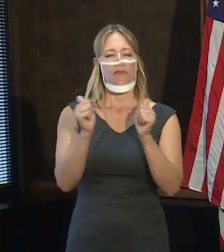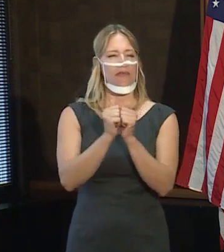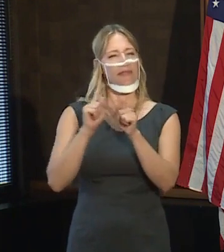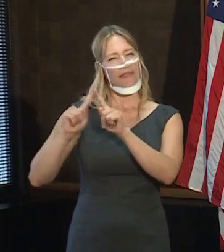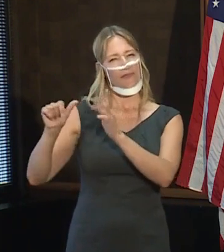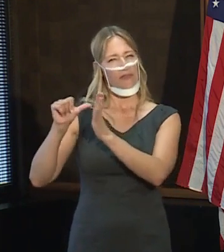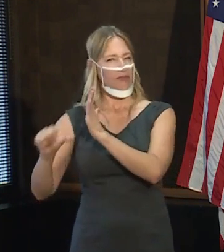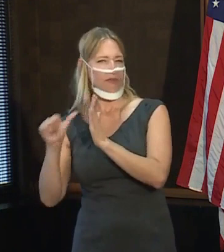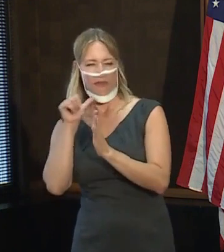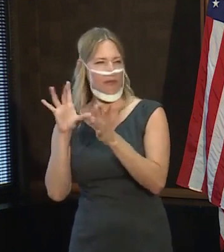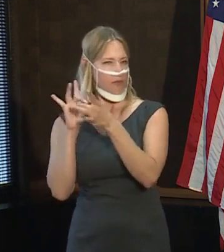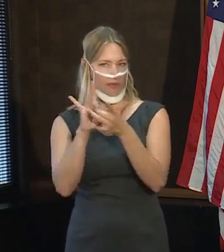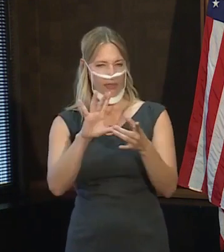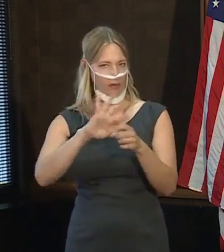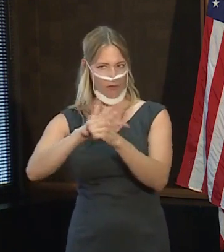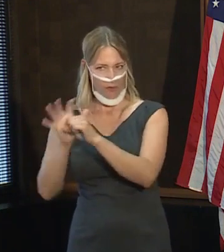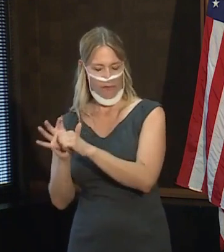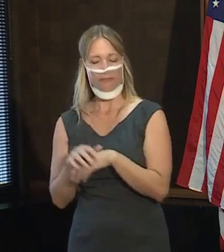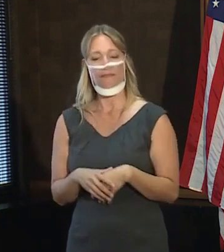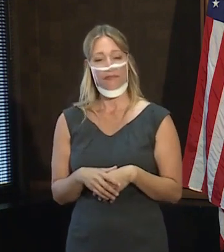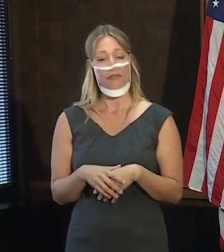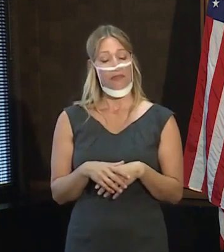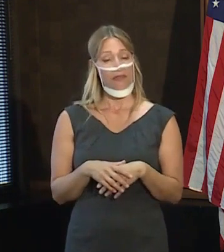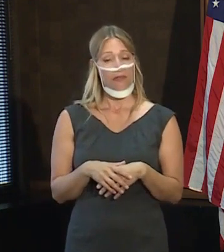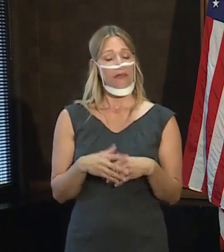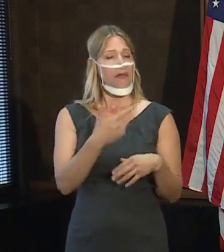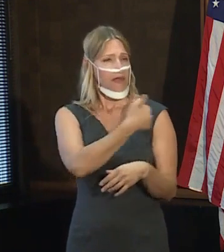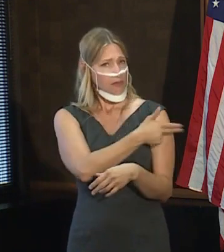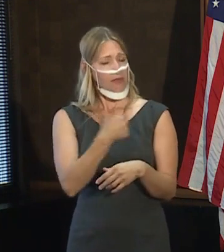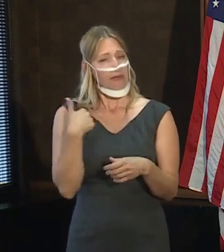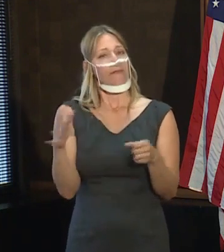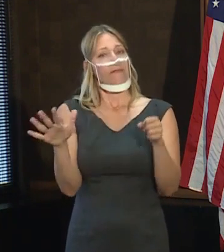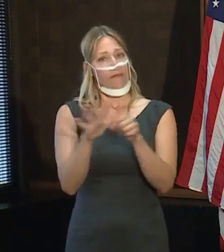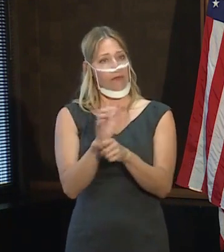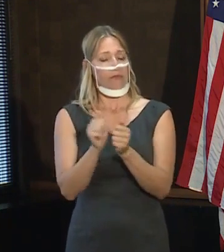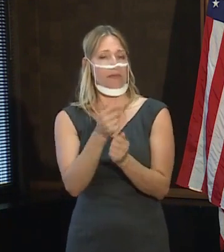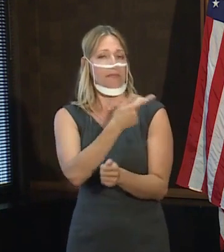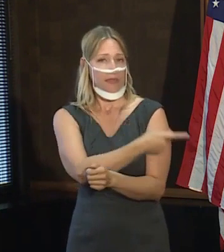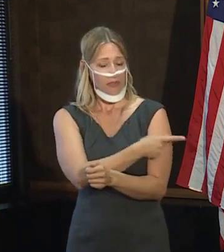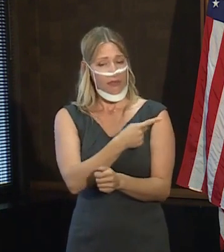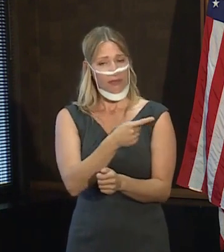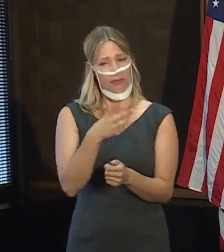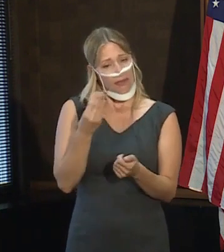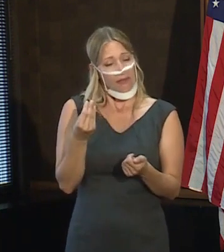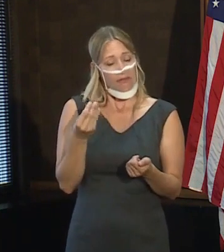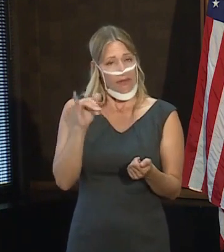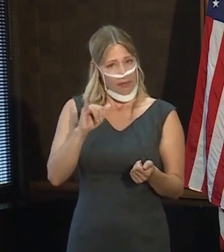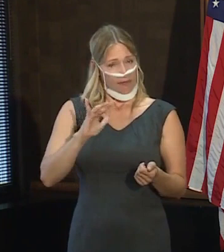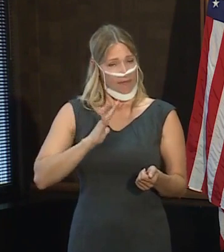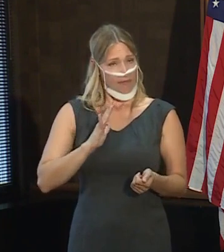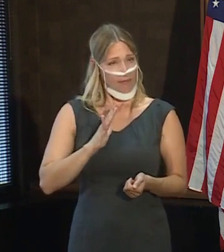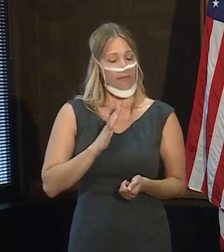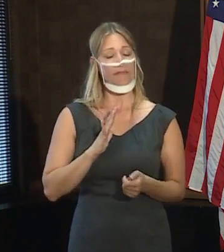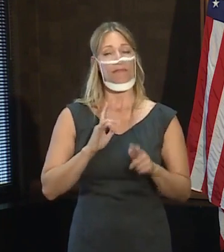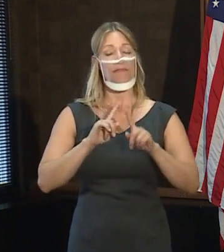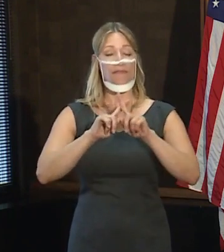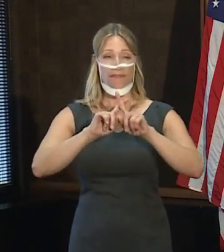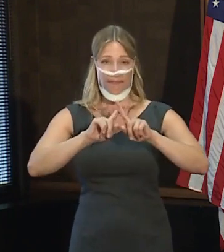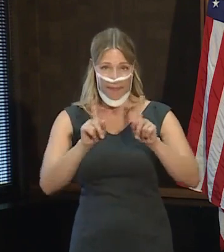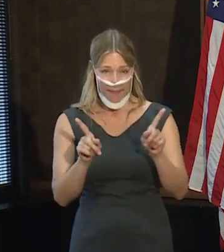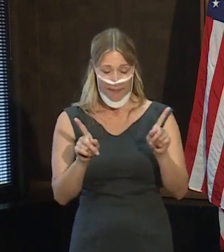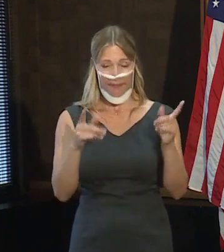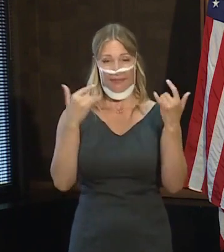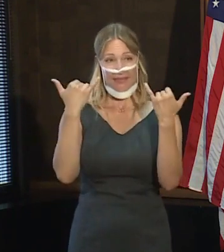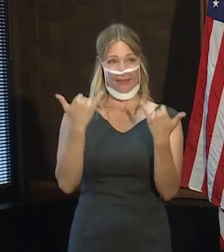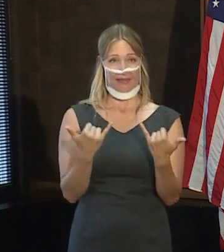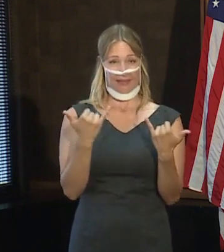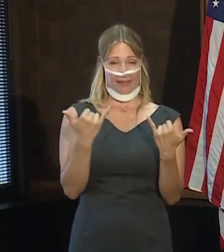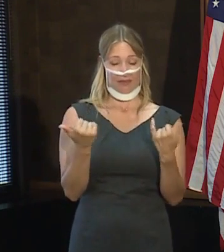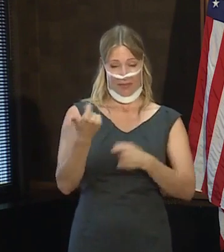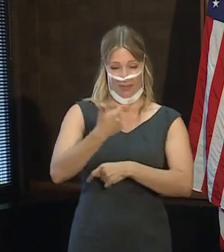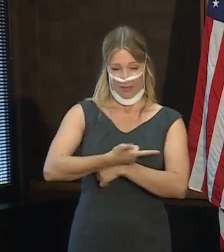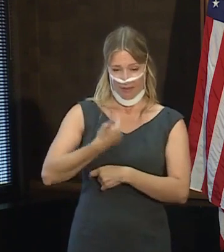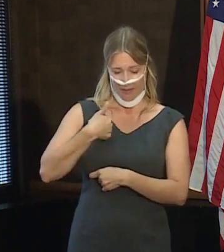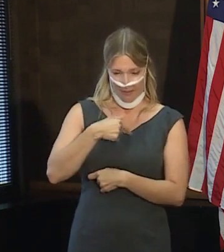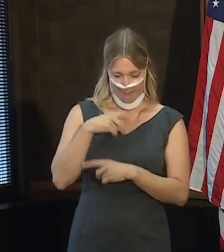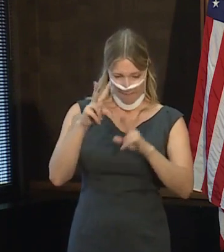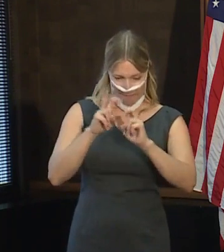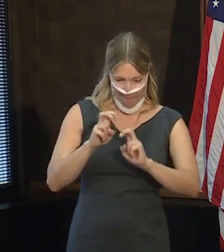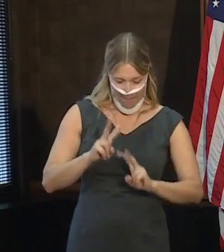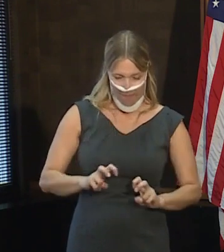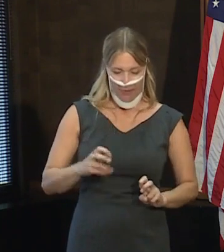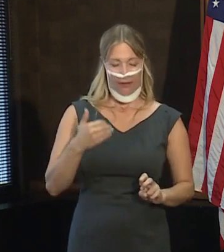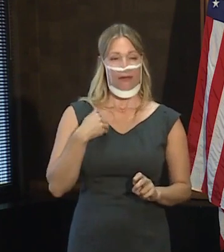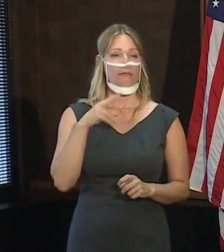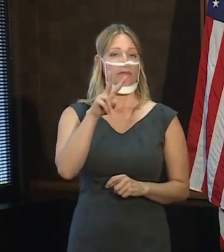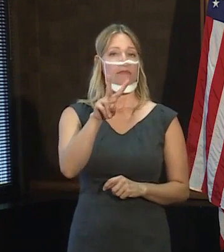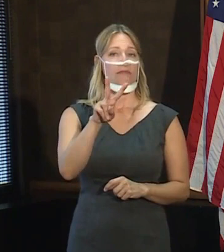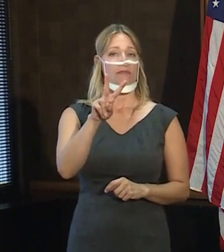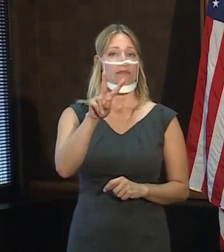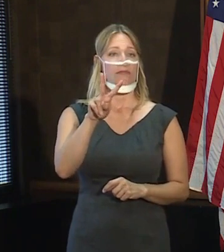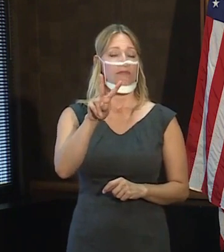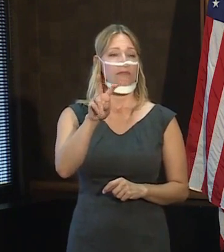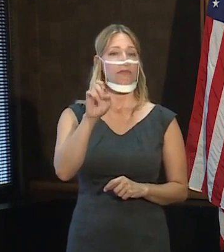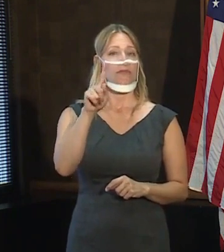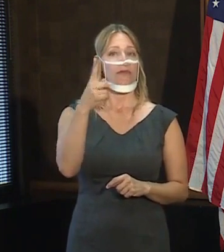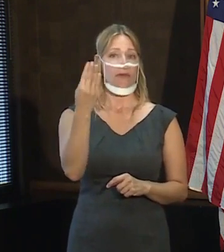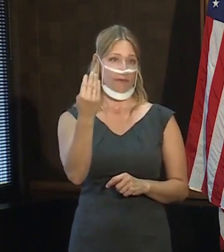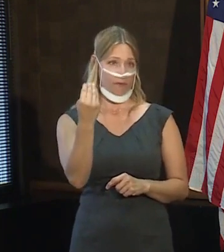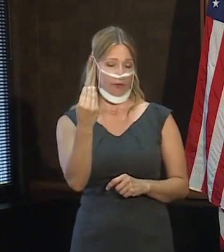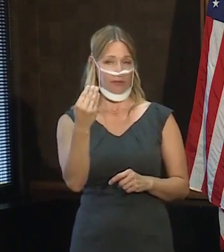EVEN BE NO, YOU KNOW ELECTIVE SURGERIES ARE GOING ON NOW AND THEREFORE HOSPITALS ARE FULL AND HOSPITALS WANT TO BE FULL AND TO THEY’RE UP TO THEIR CAPACITY.